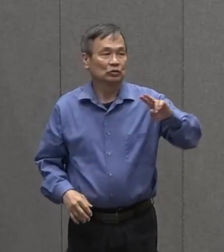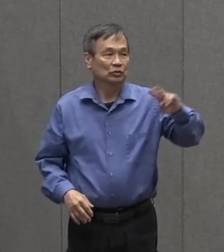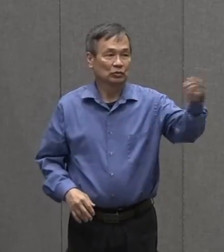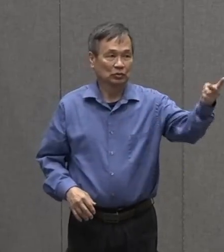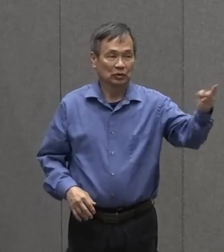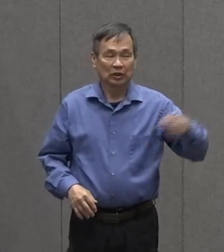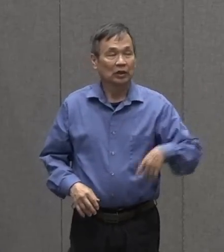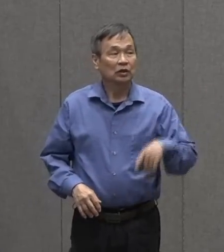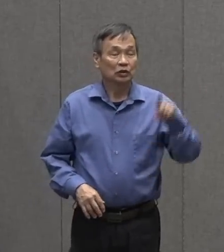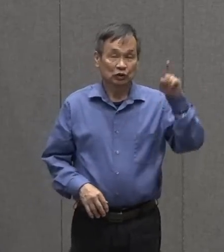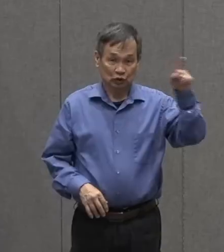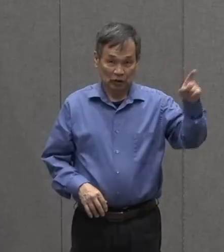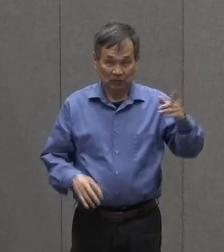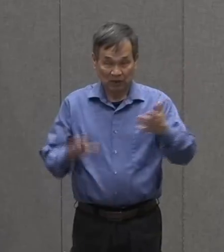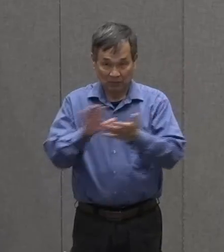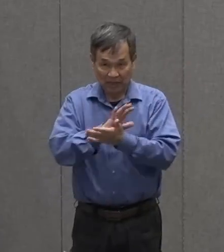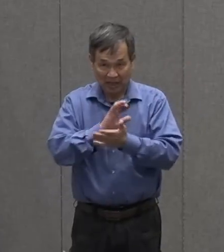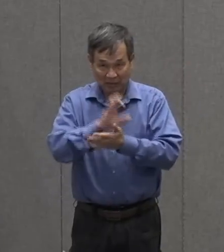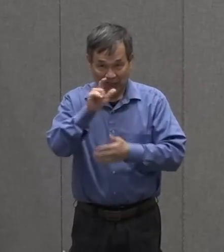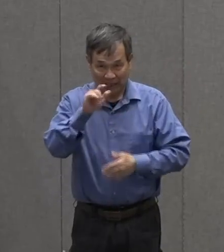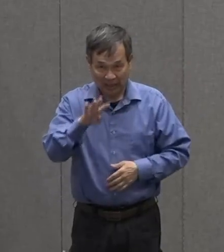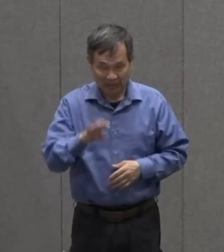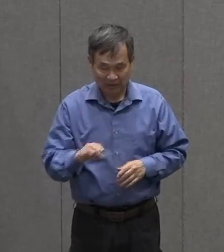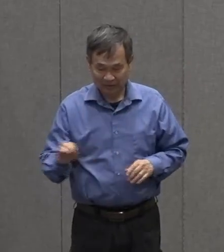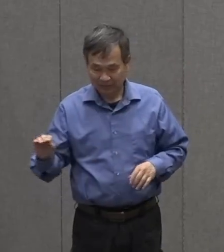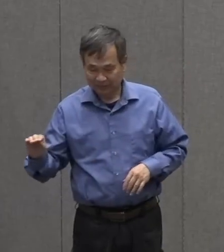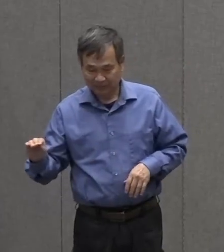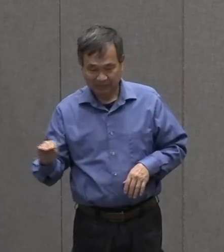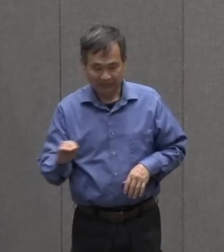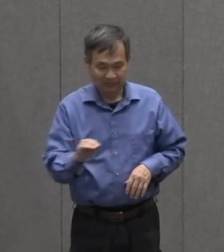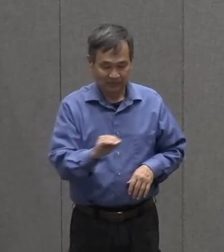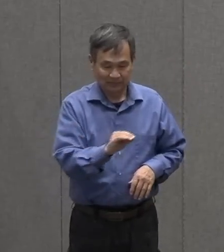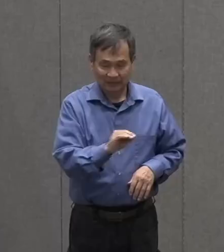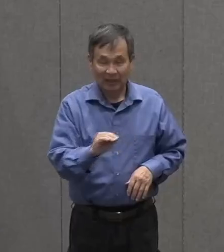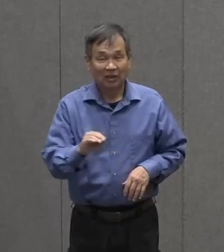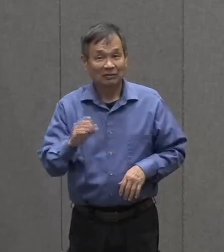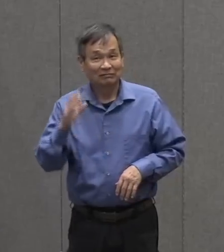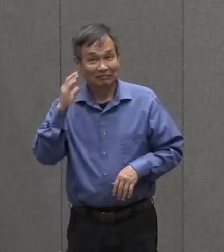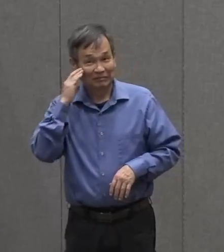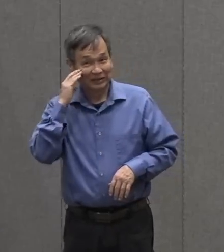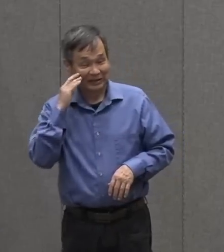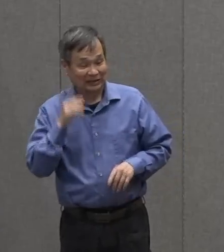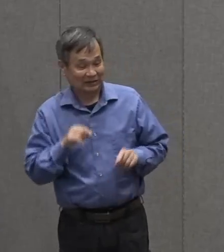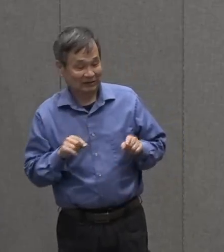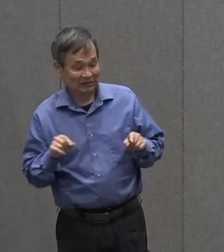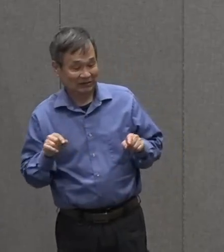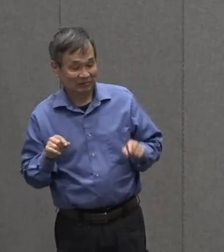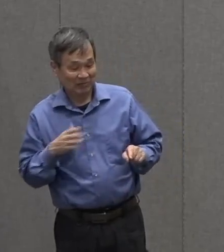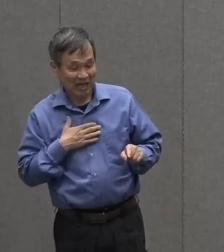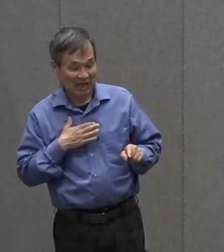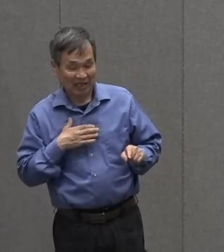on a factor at the very bottom, knowing that she's going to have to multiply those two numbers to get a product